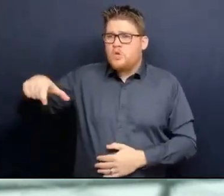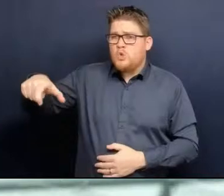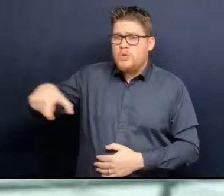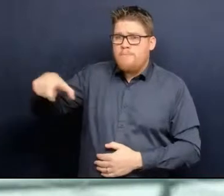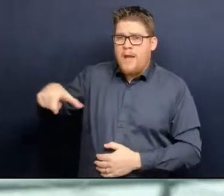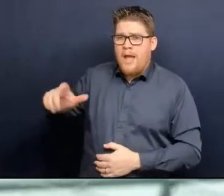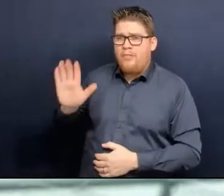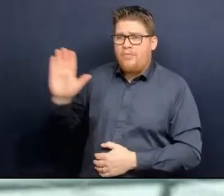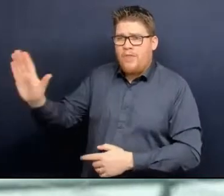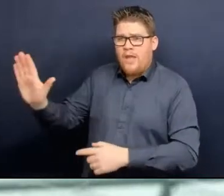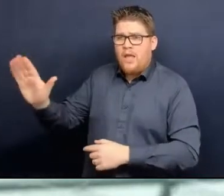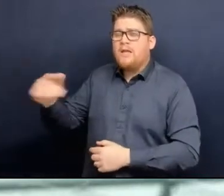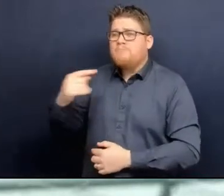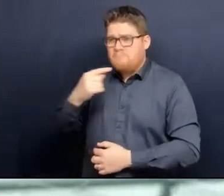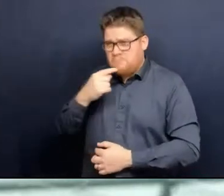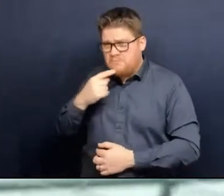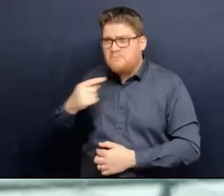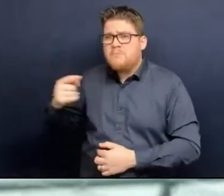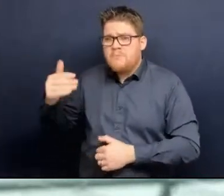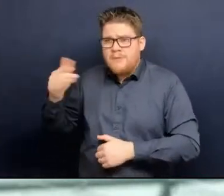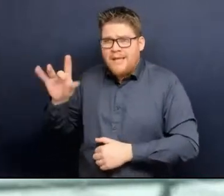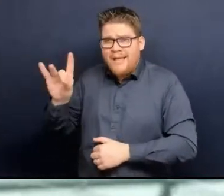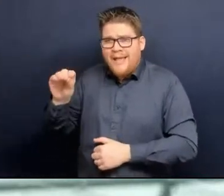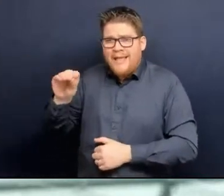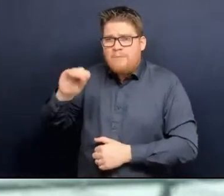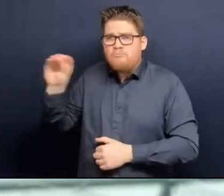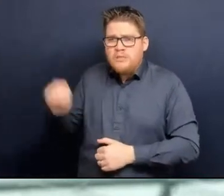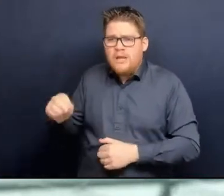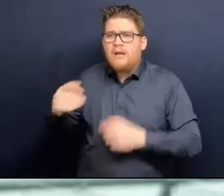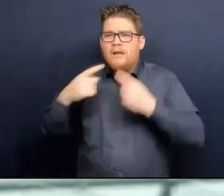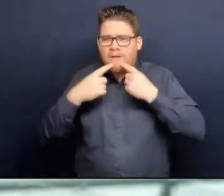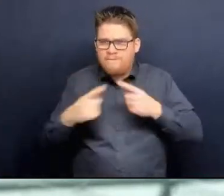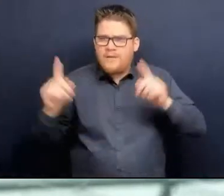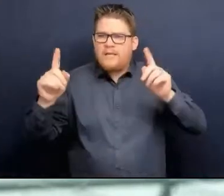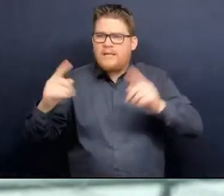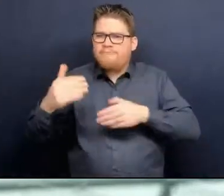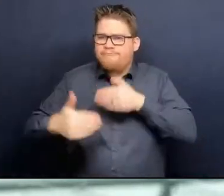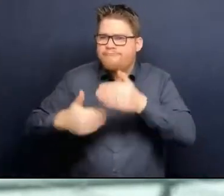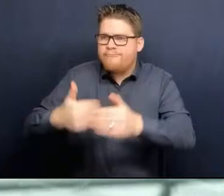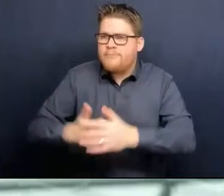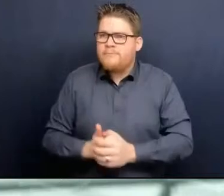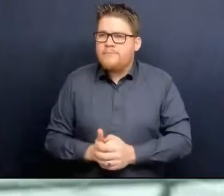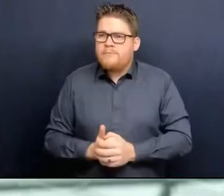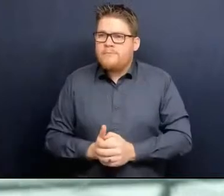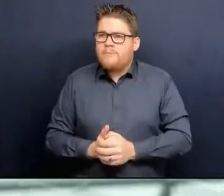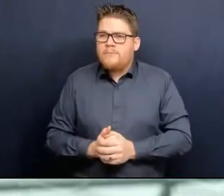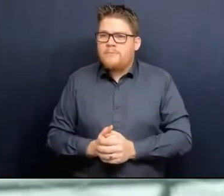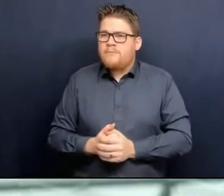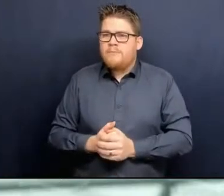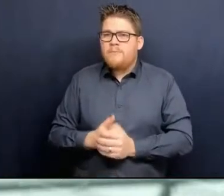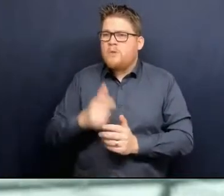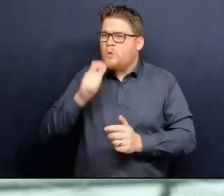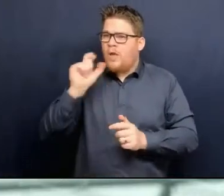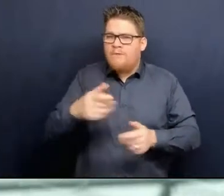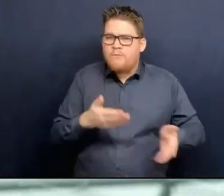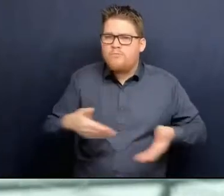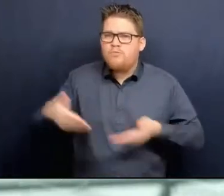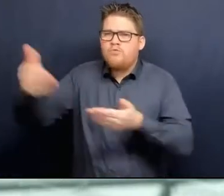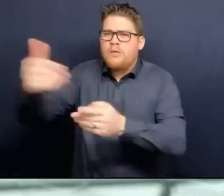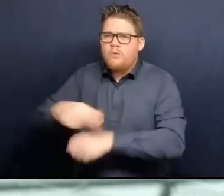that it's 80% protective on preventing you from needing to go to an emergency department